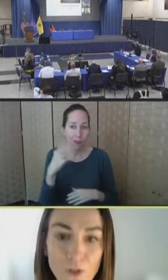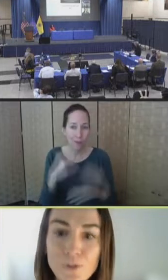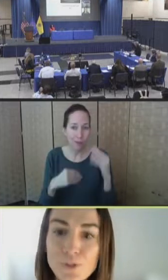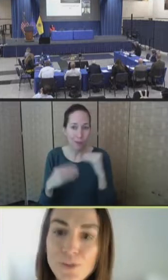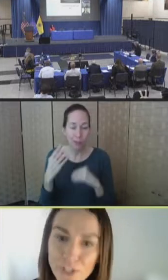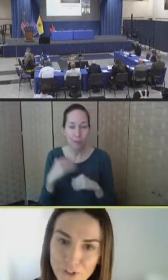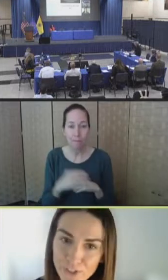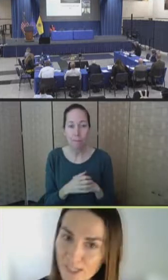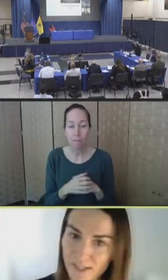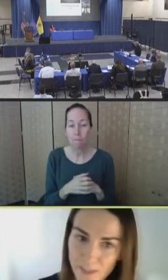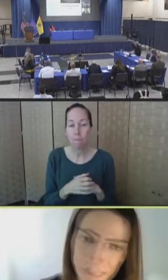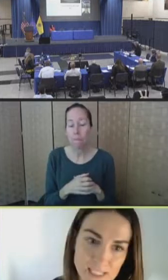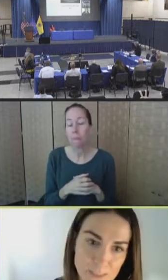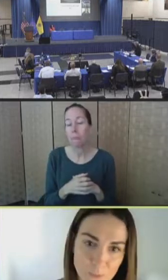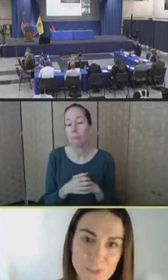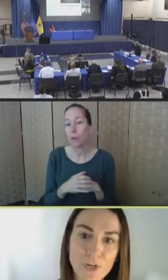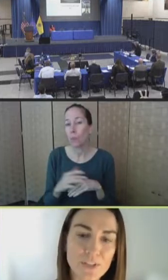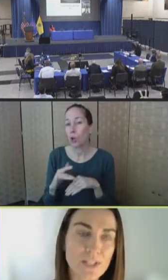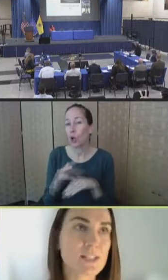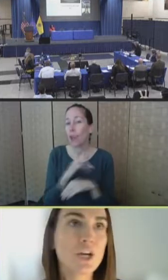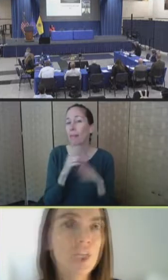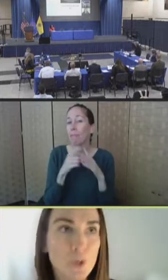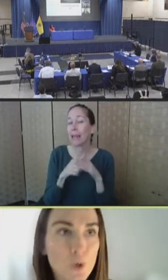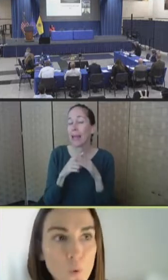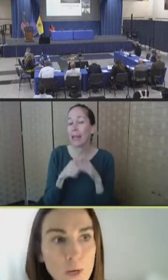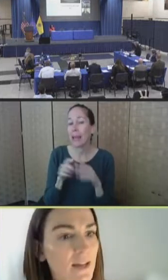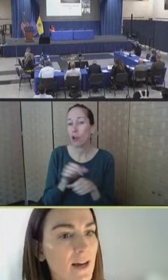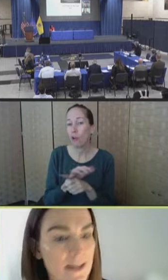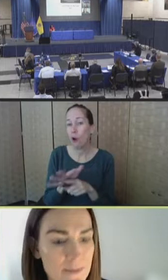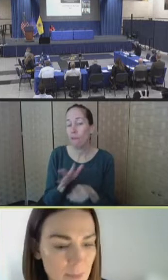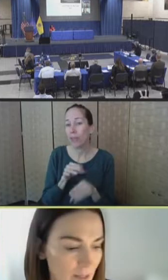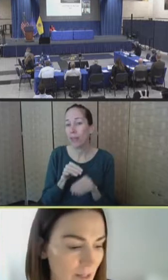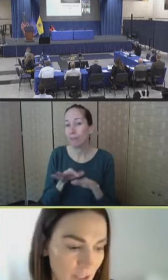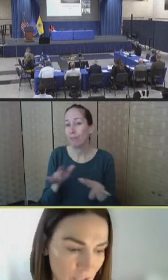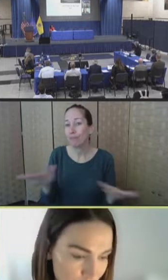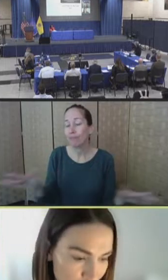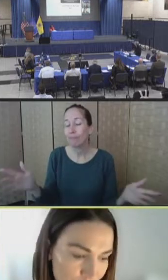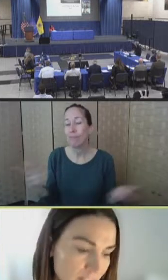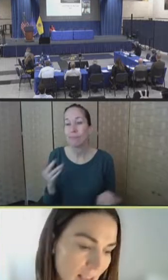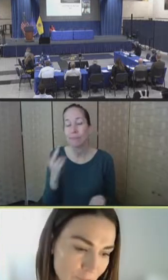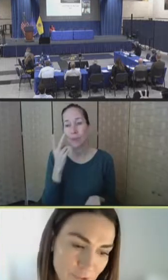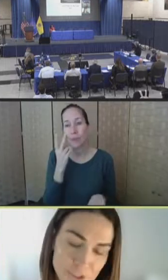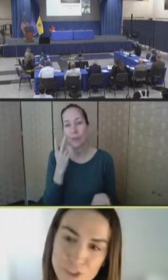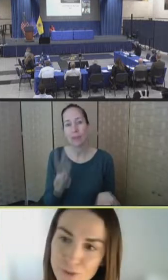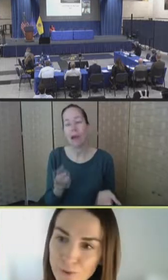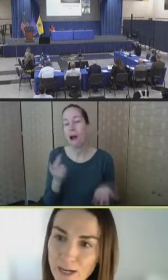So, very early on in the pandemic, we saw this, you know, quick, concerted effort to